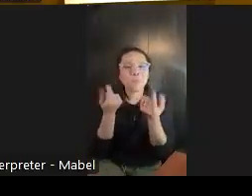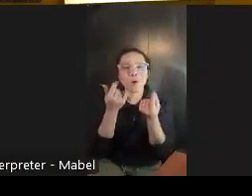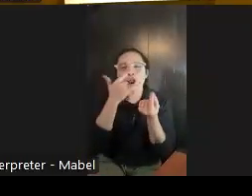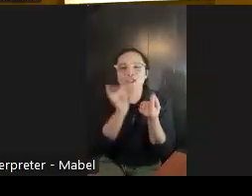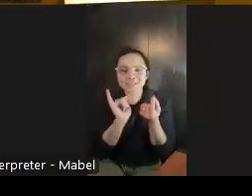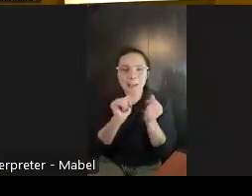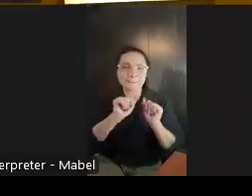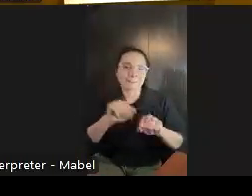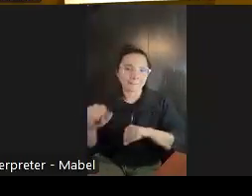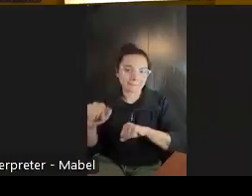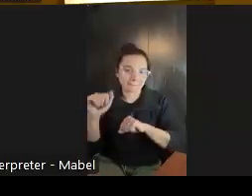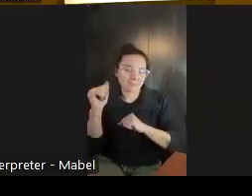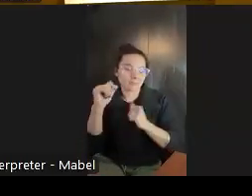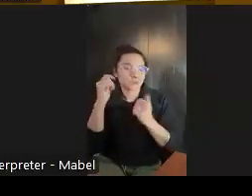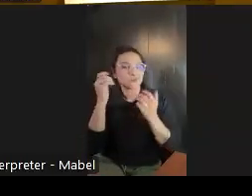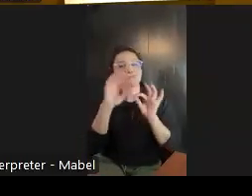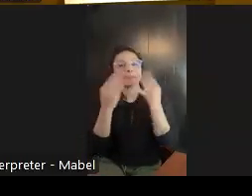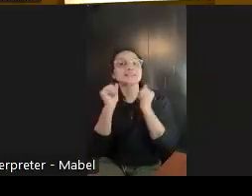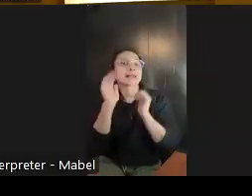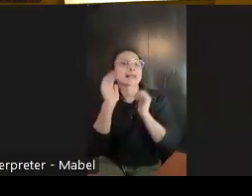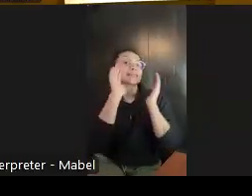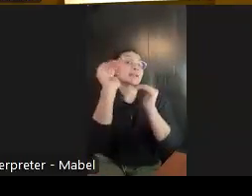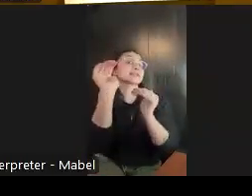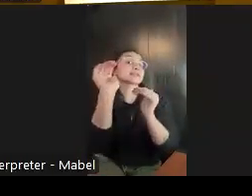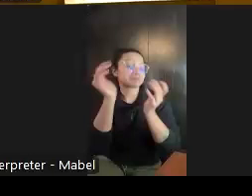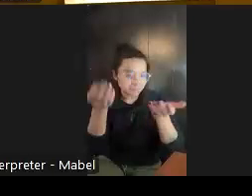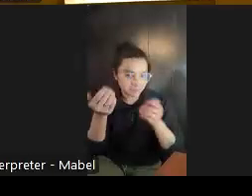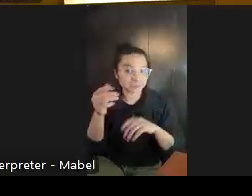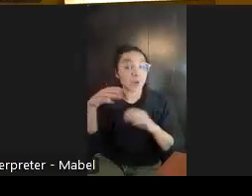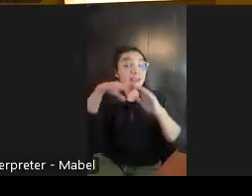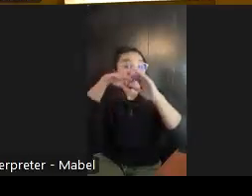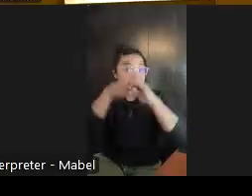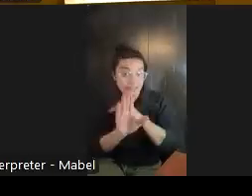expect from our service when they walk in the door they'll register with our front office and